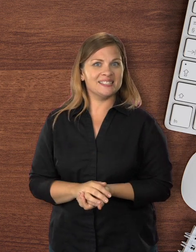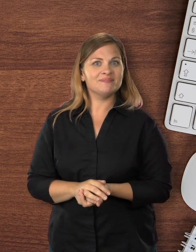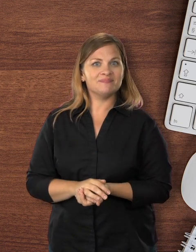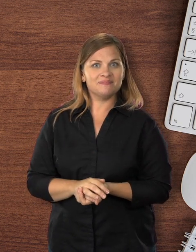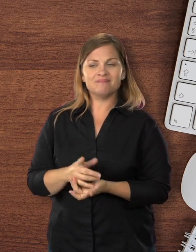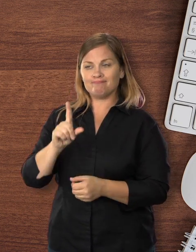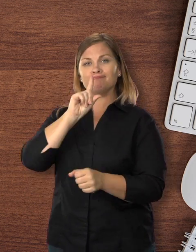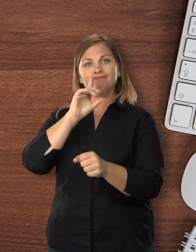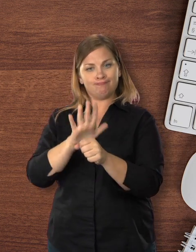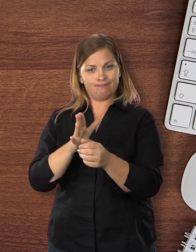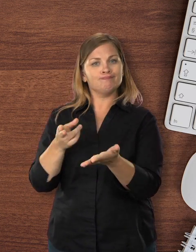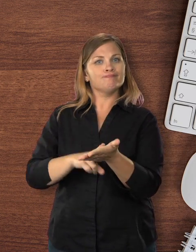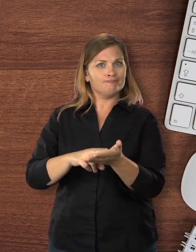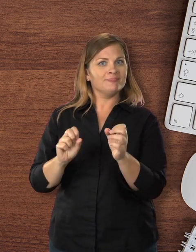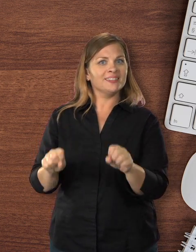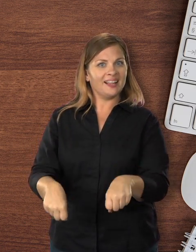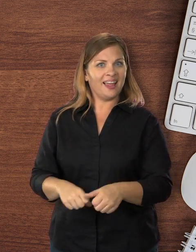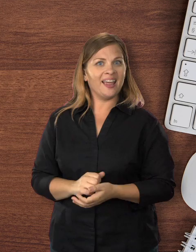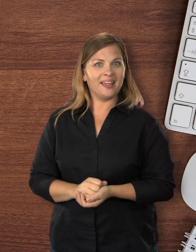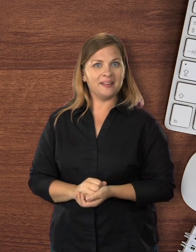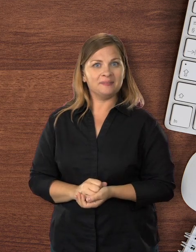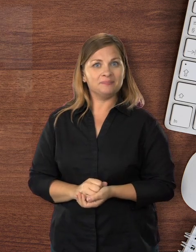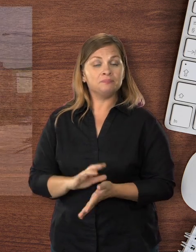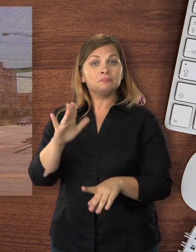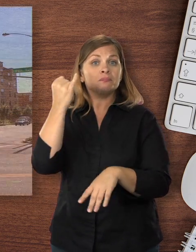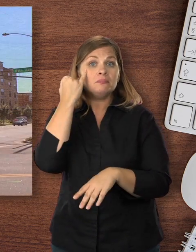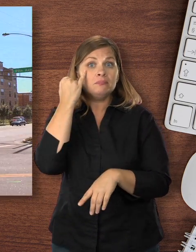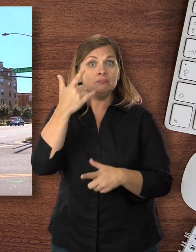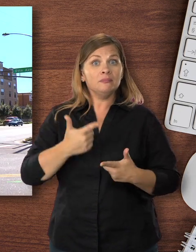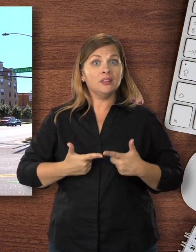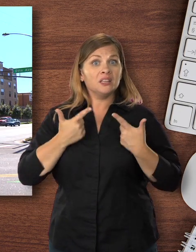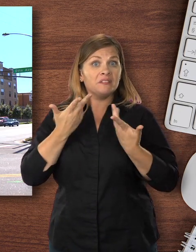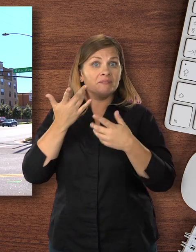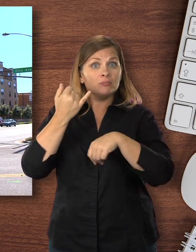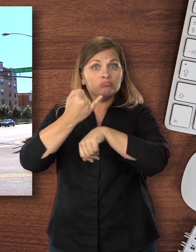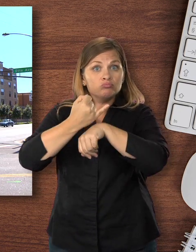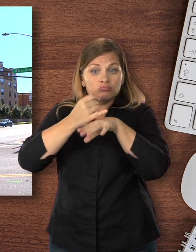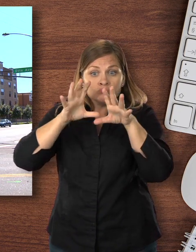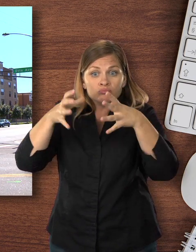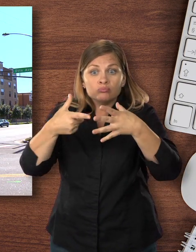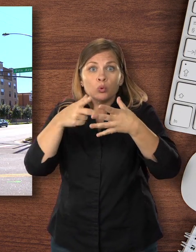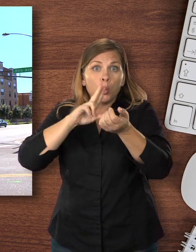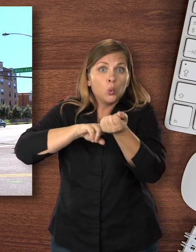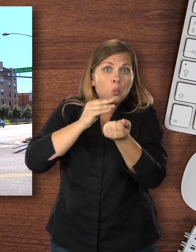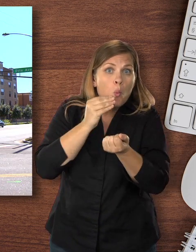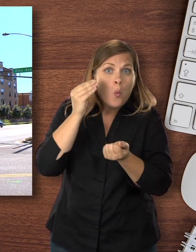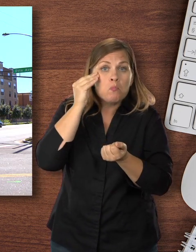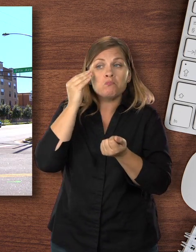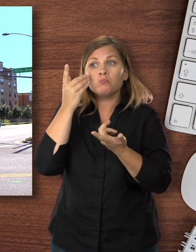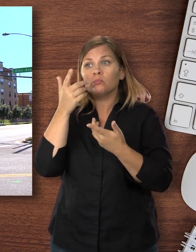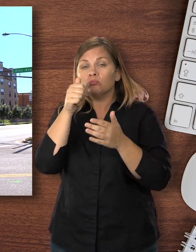The oath is on the back of the voter registration application. If you live in a residential facility like a nursing home